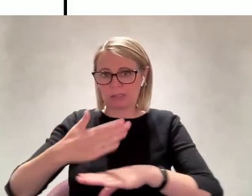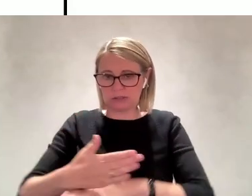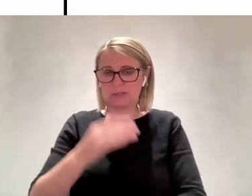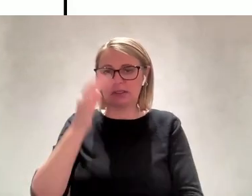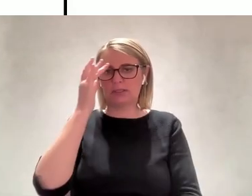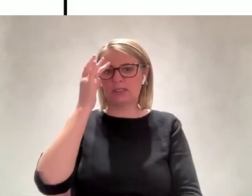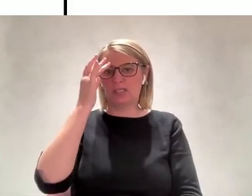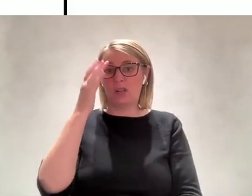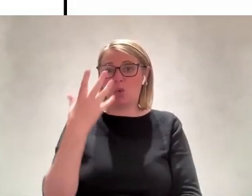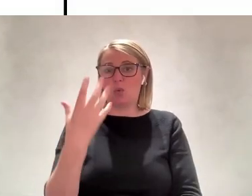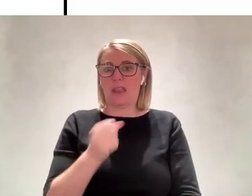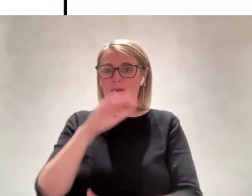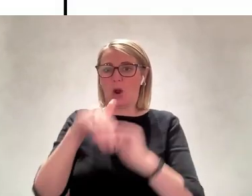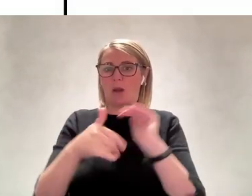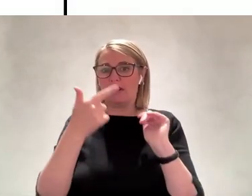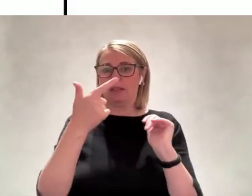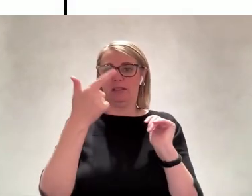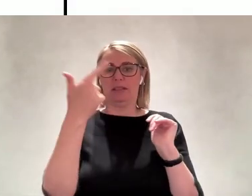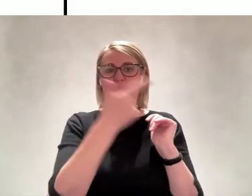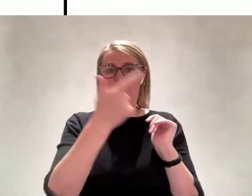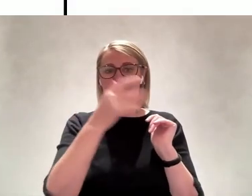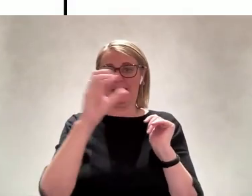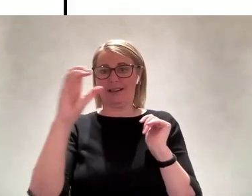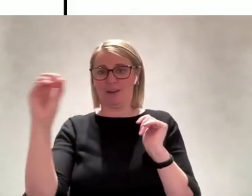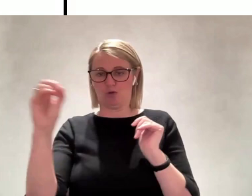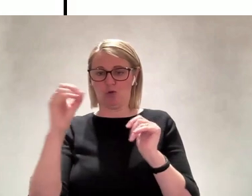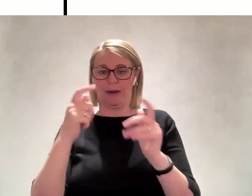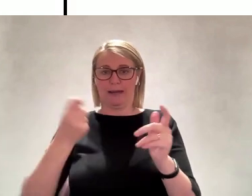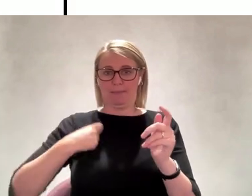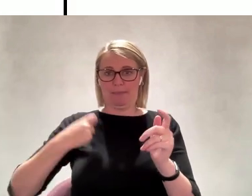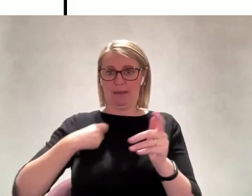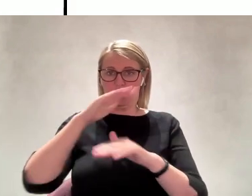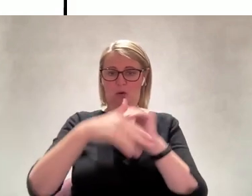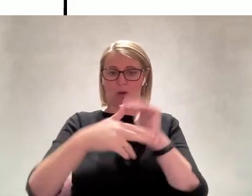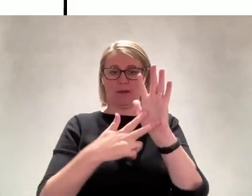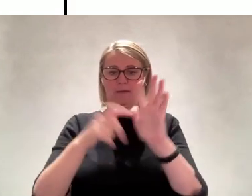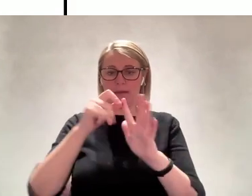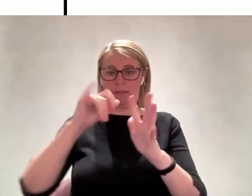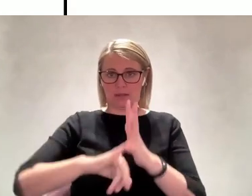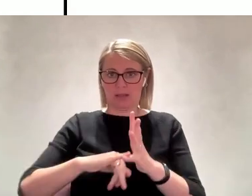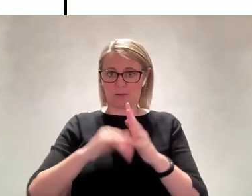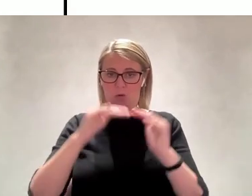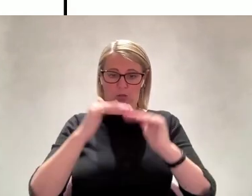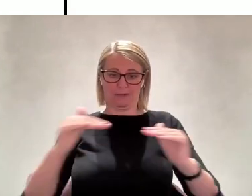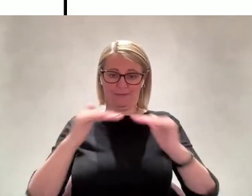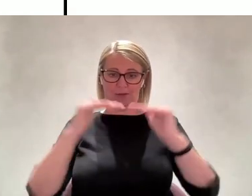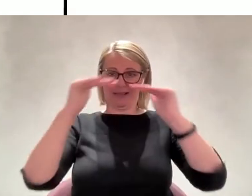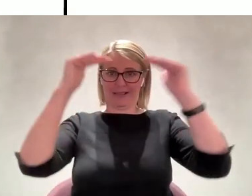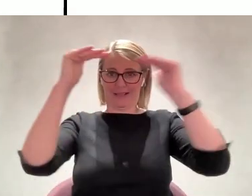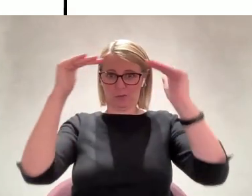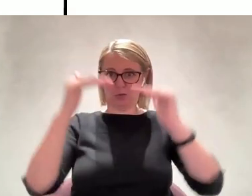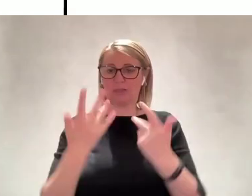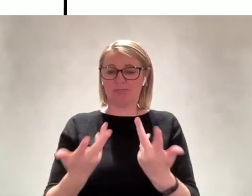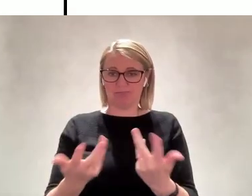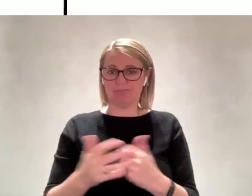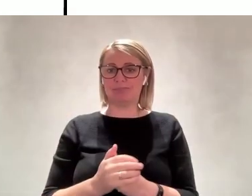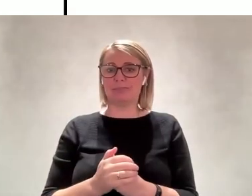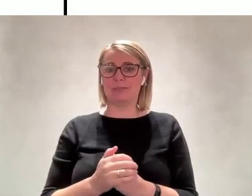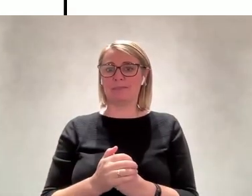We have over 1,700 members across the VPS, across all levels, across all VPS levels.